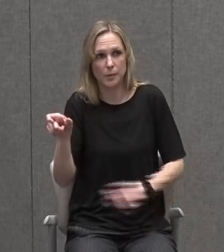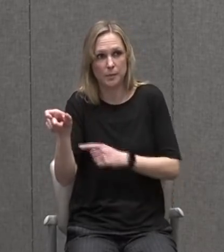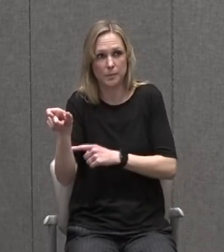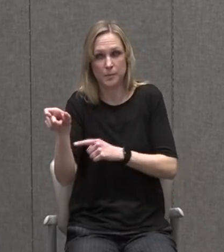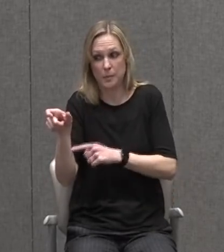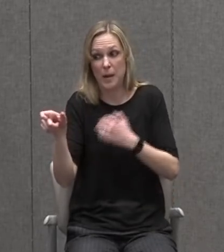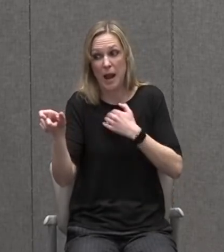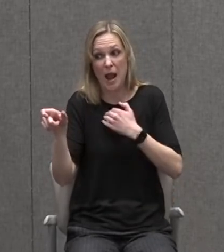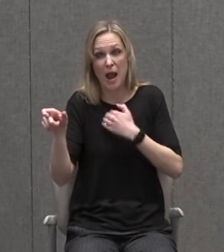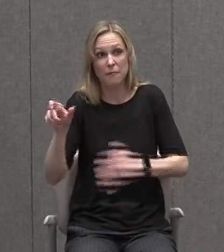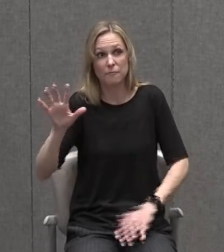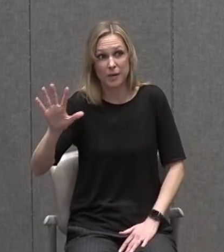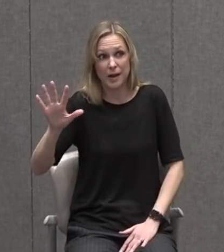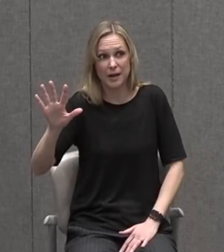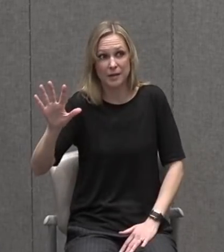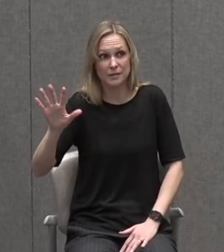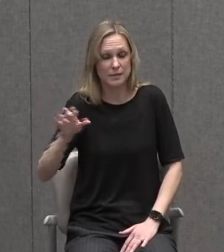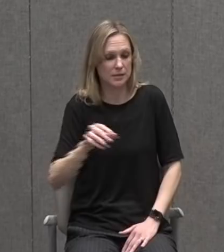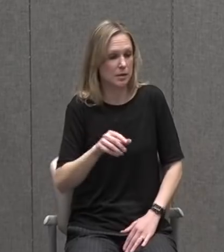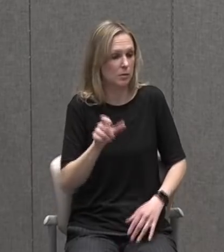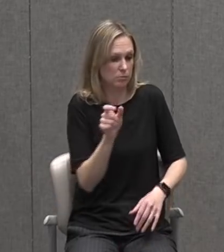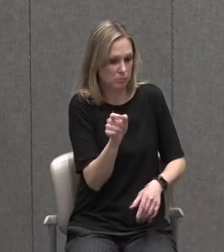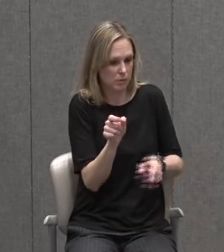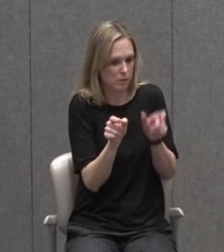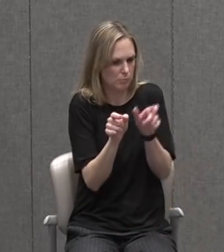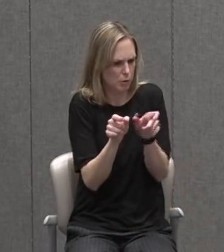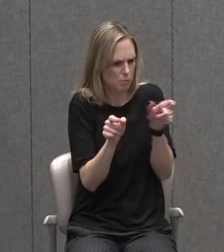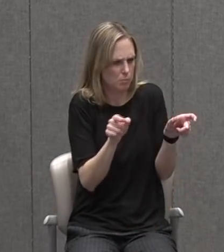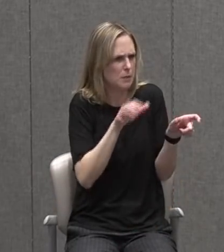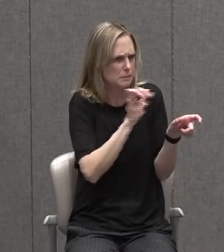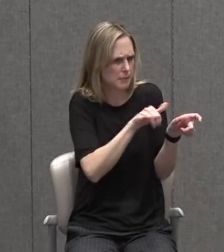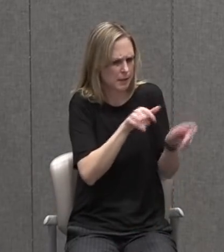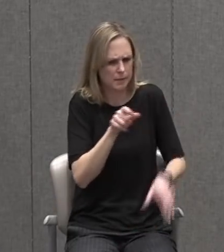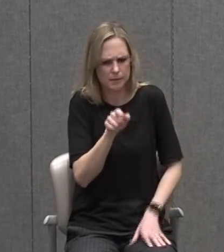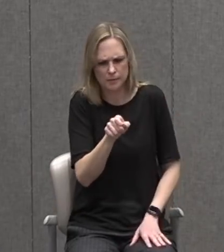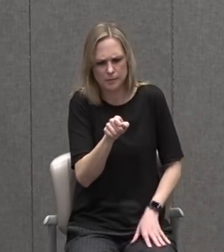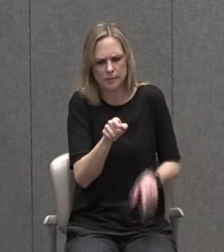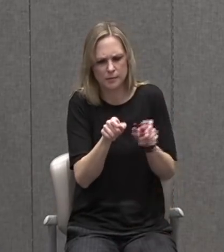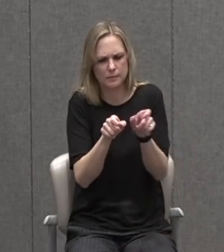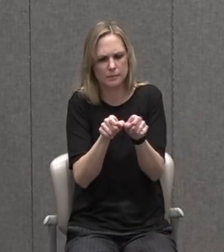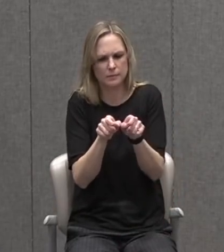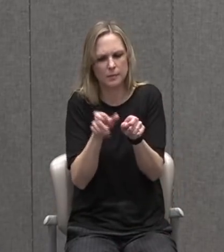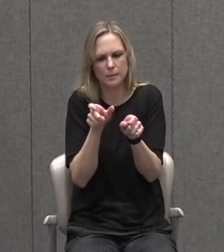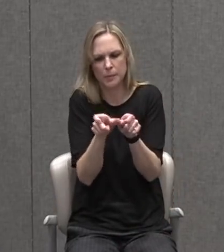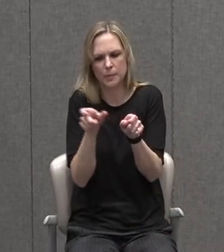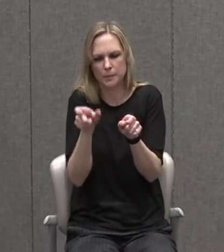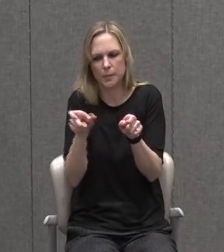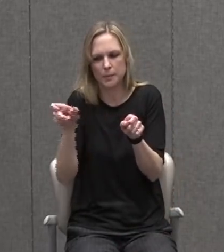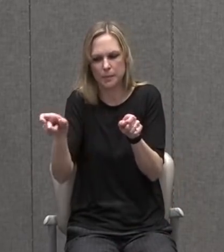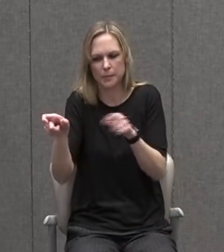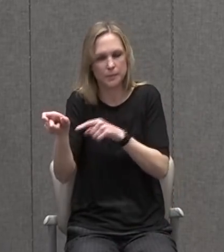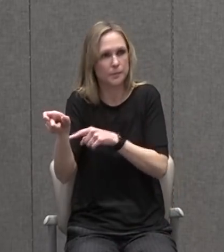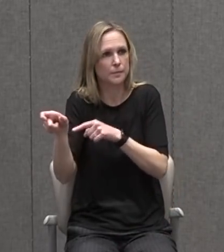We're not changing anything in our 10s are ones or tenths or hundredths, we're just changing it in our thousandths column.